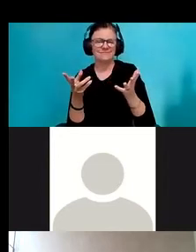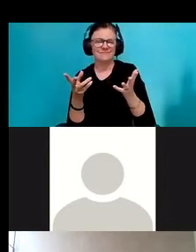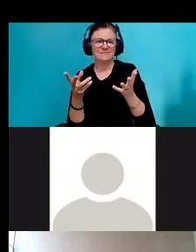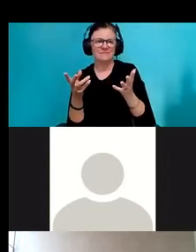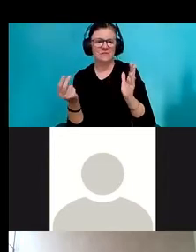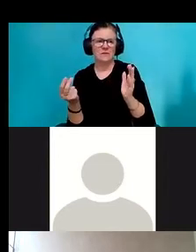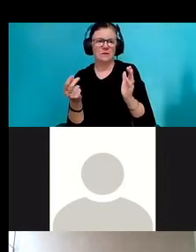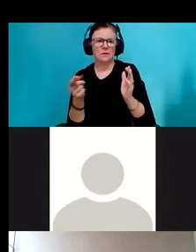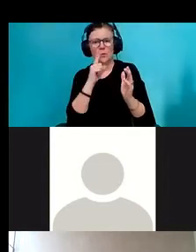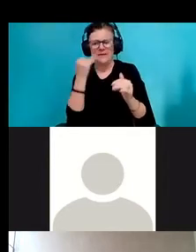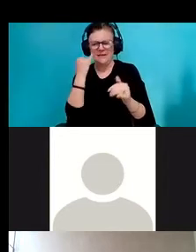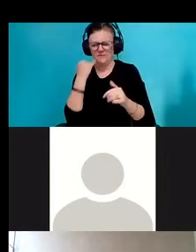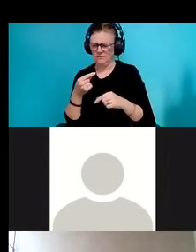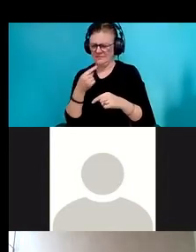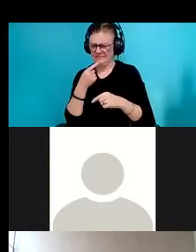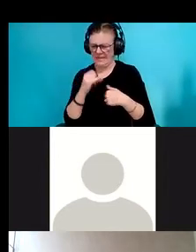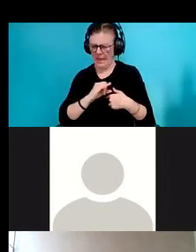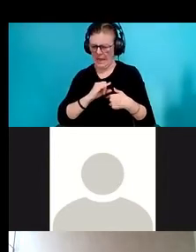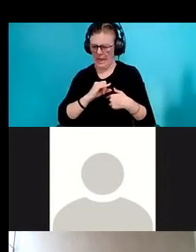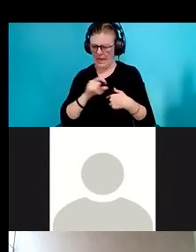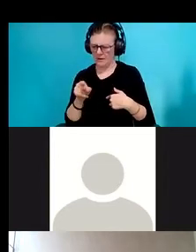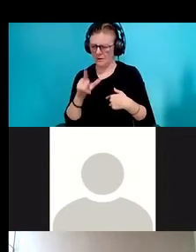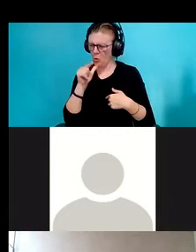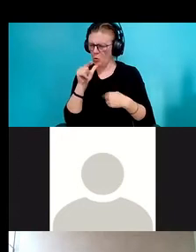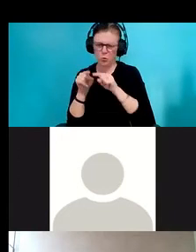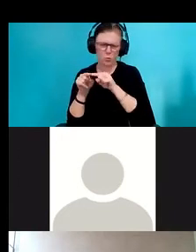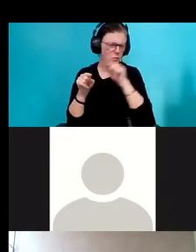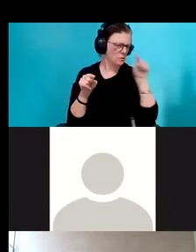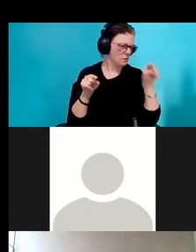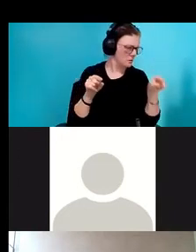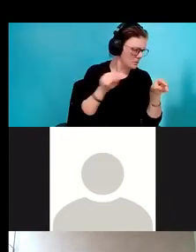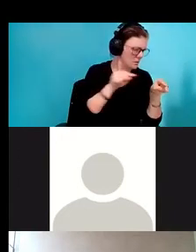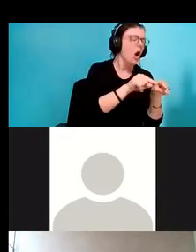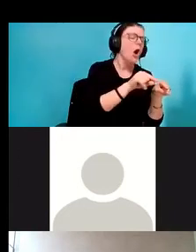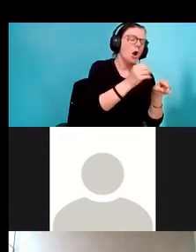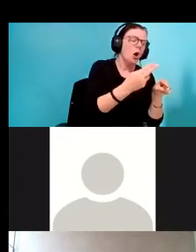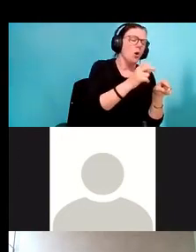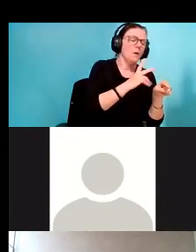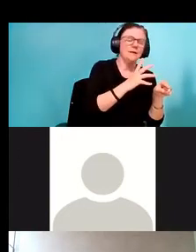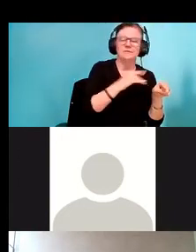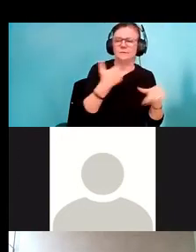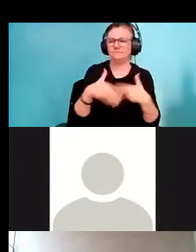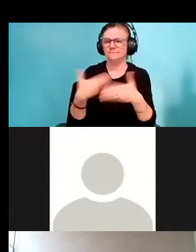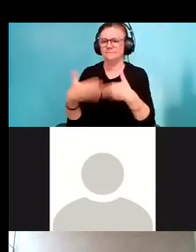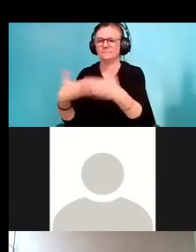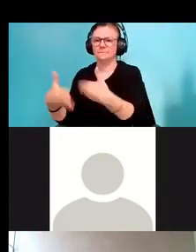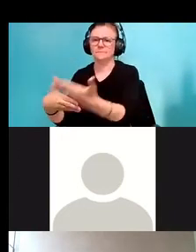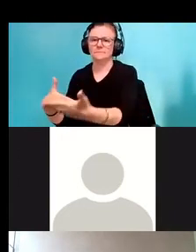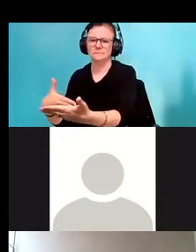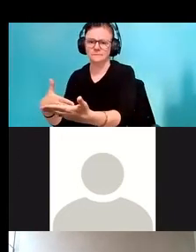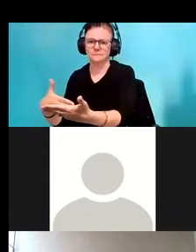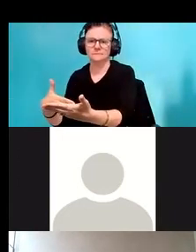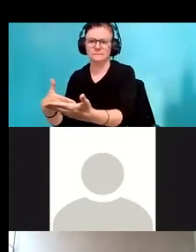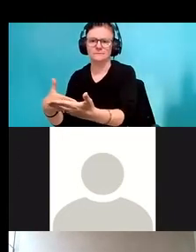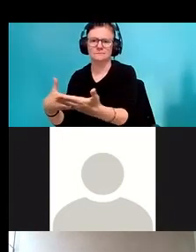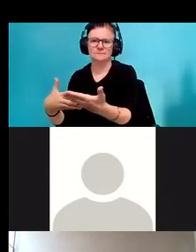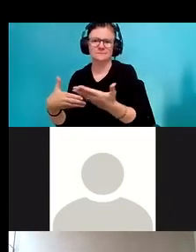who you are on the first page. Or whoever reading it is going to have that information